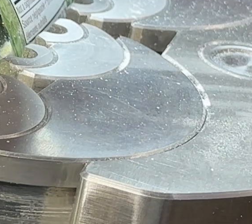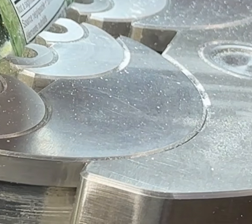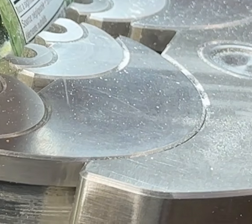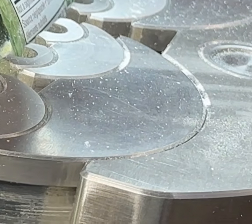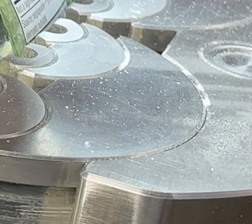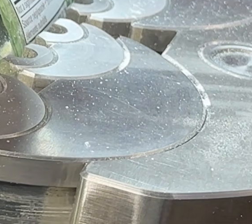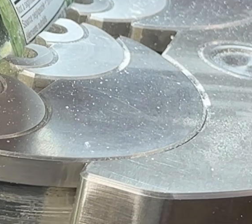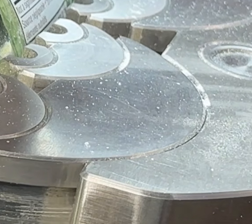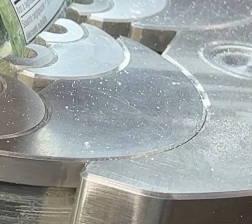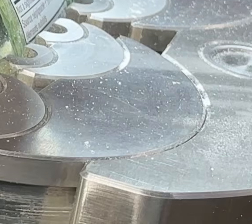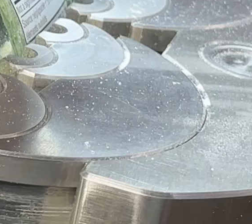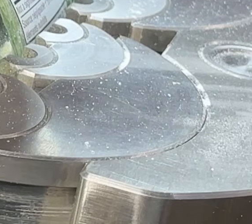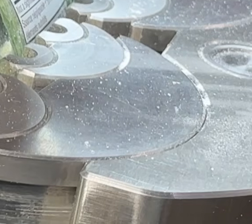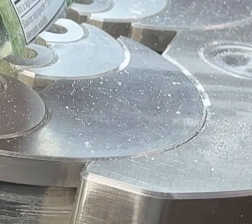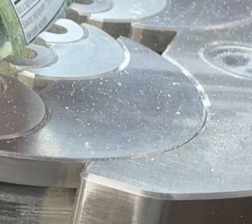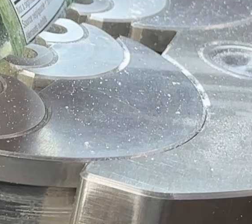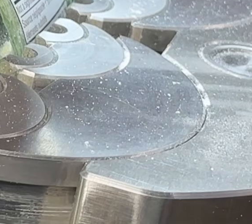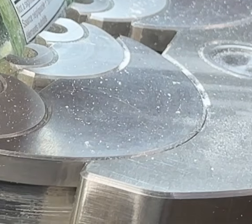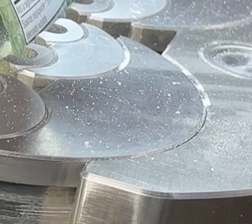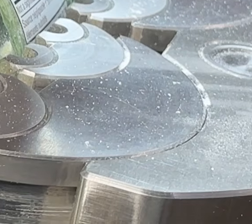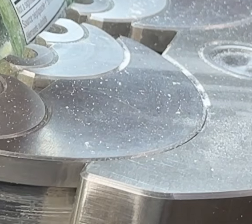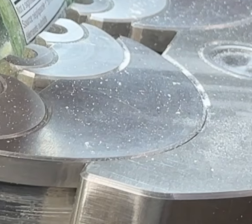[machine roaring, buzzing]